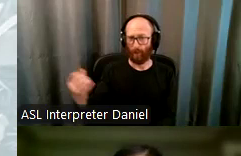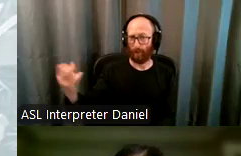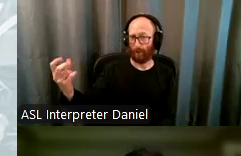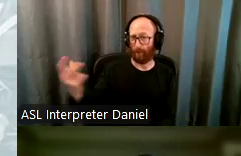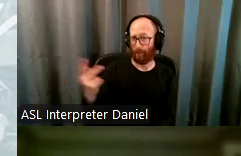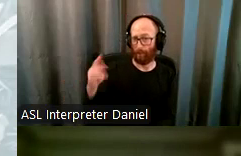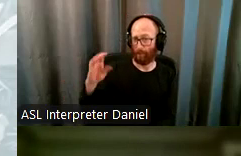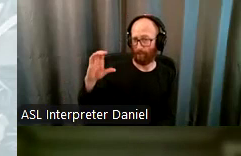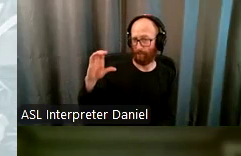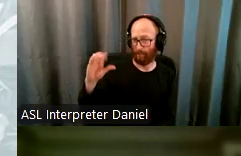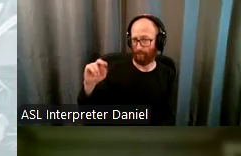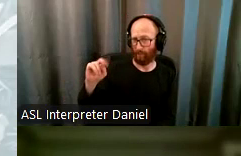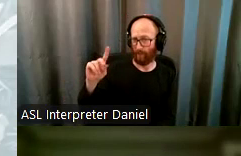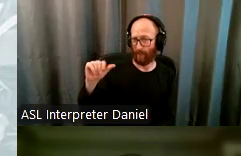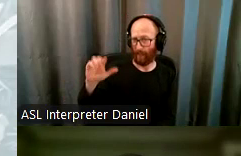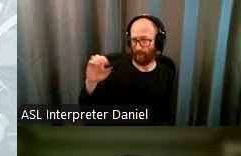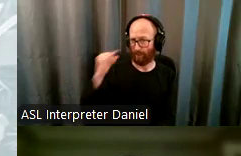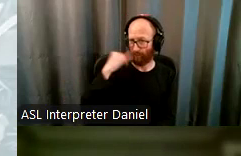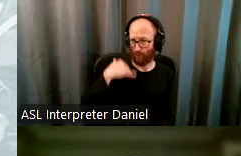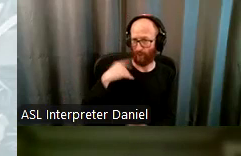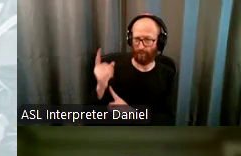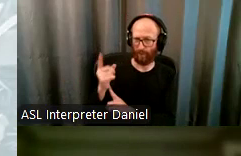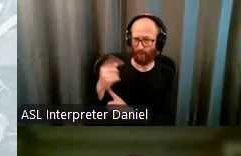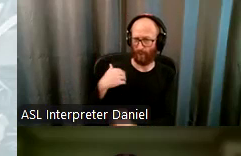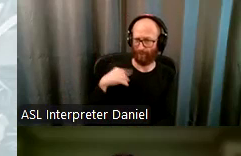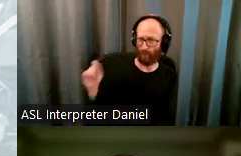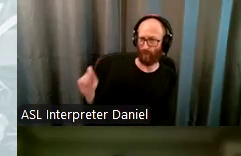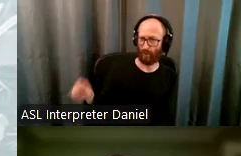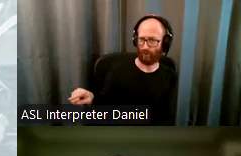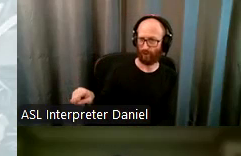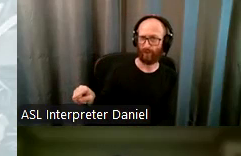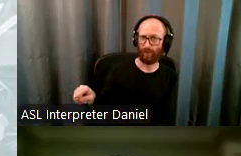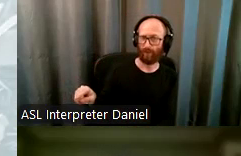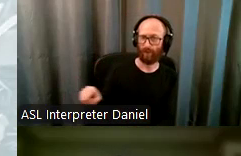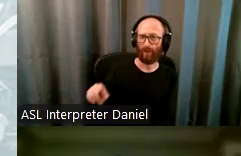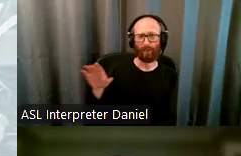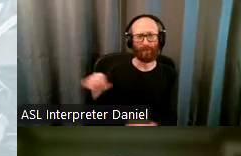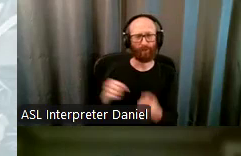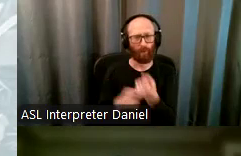just a minute. We have a question for you. Does your foundation provide training for